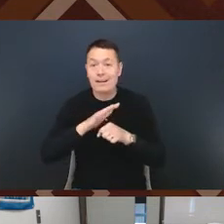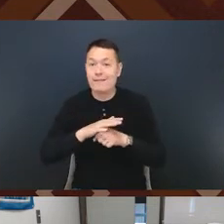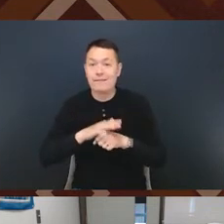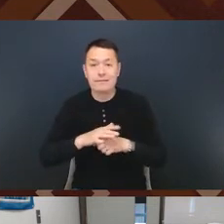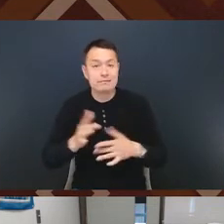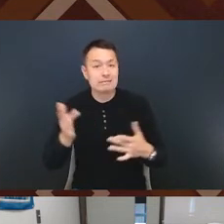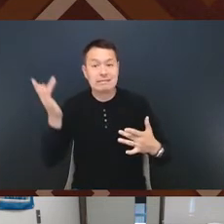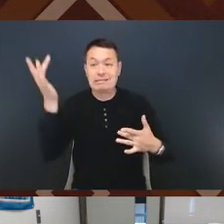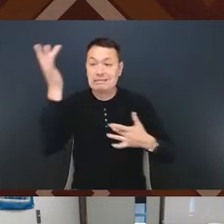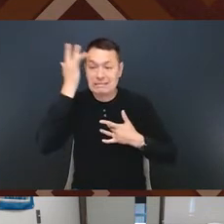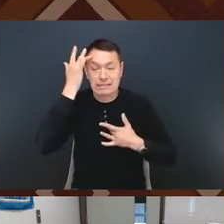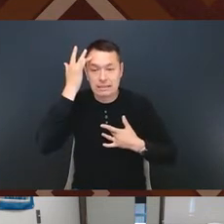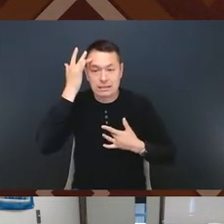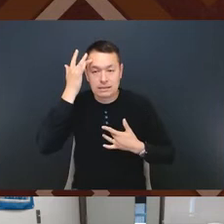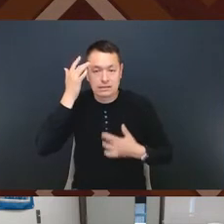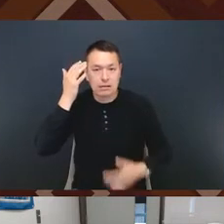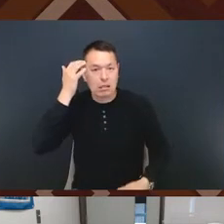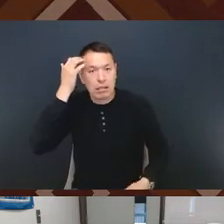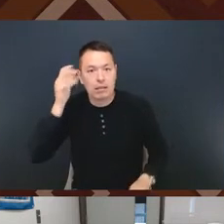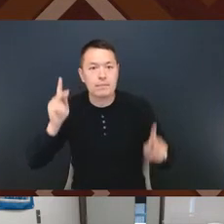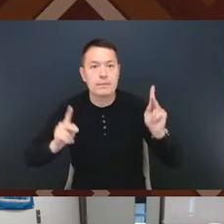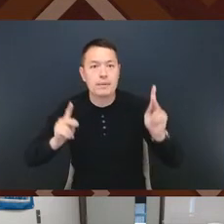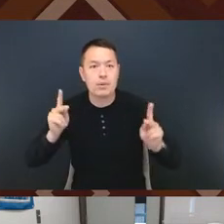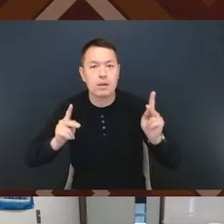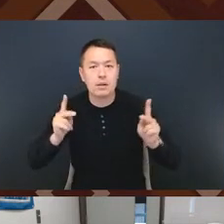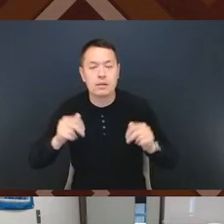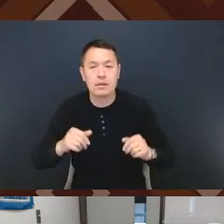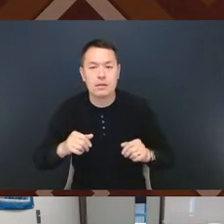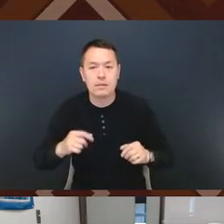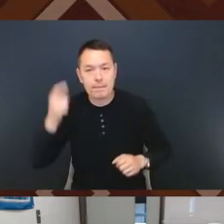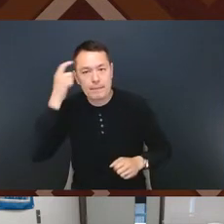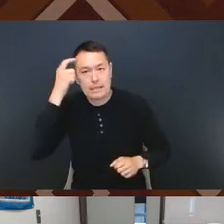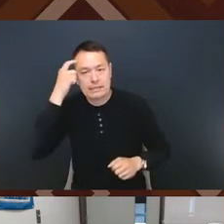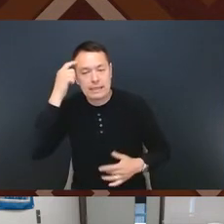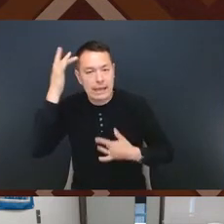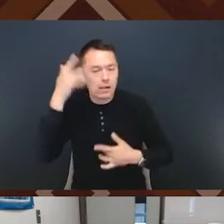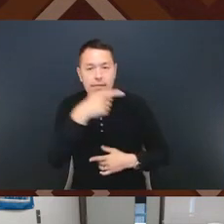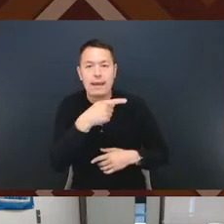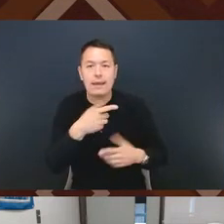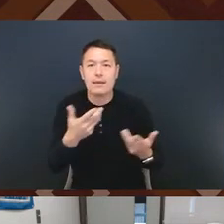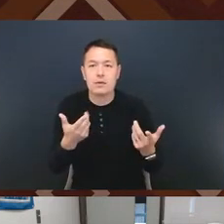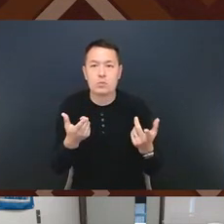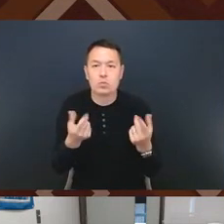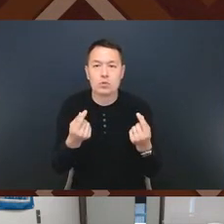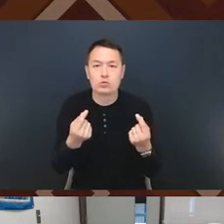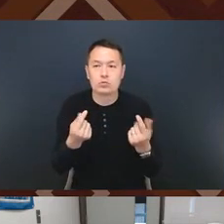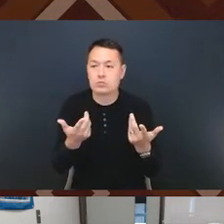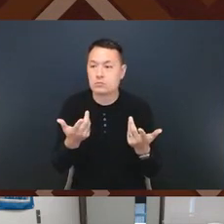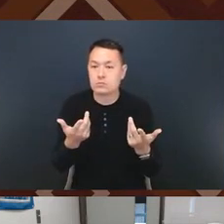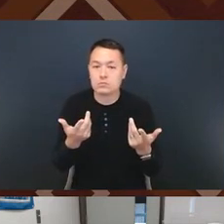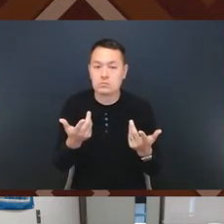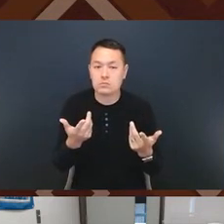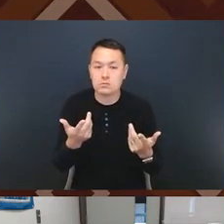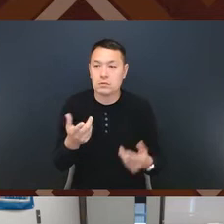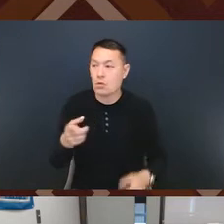or mentally ill people can take what any demagog points to a group.